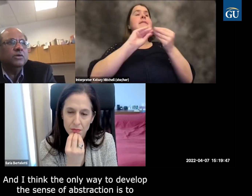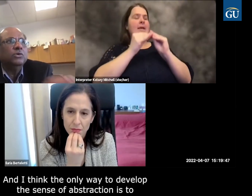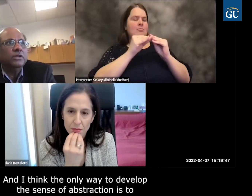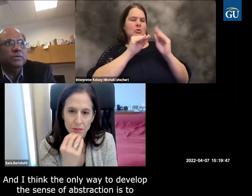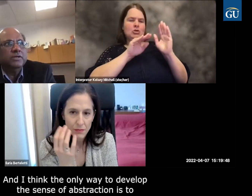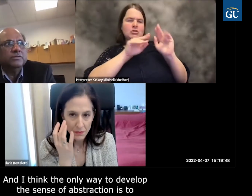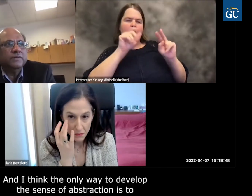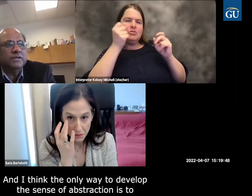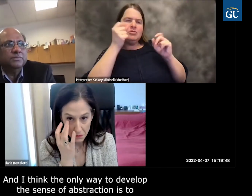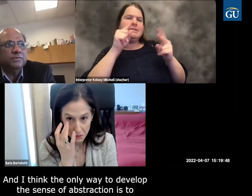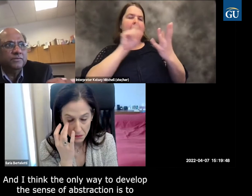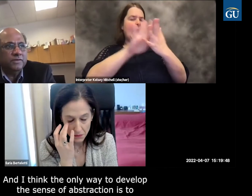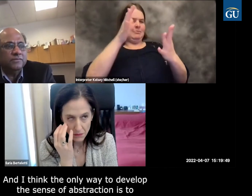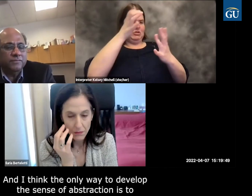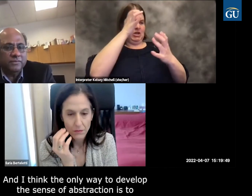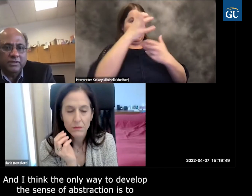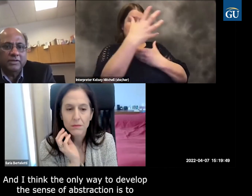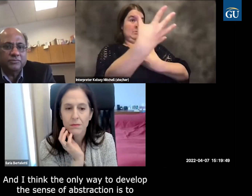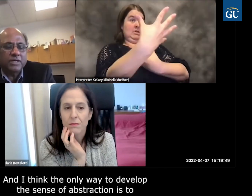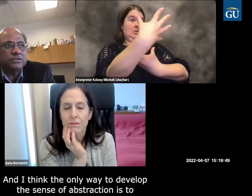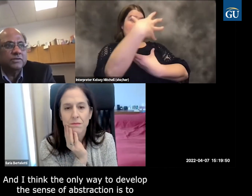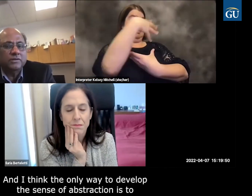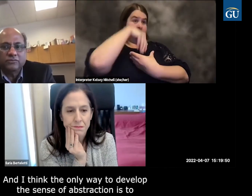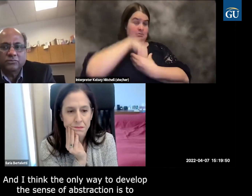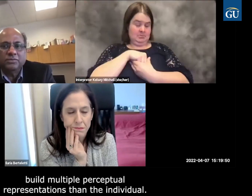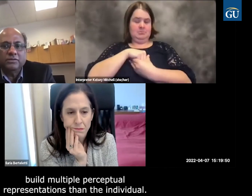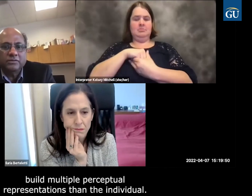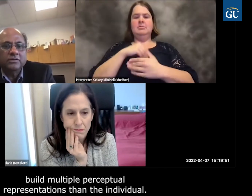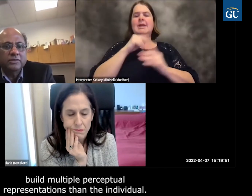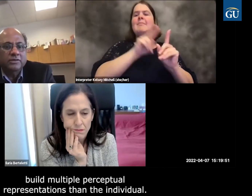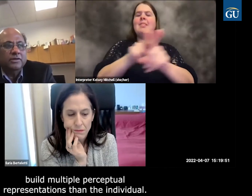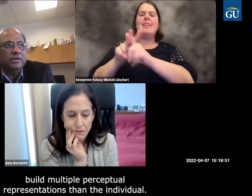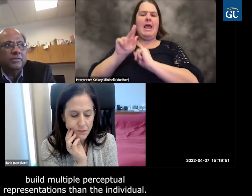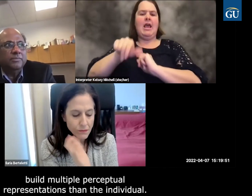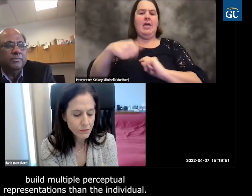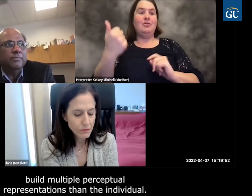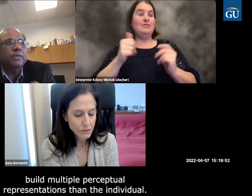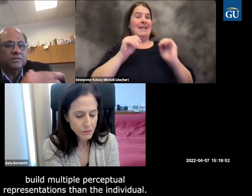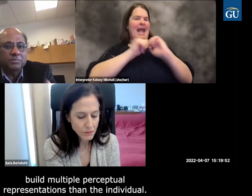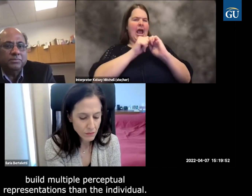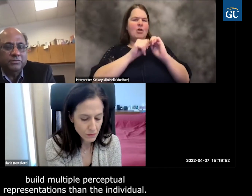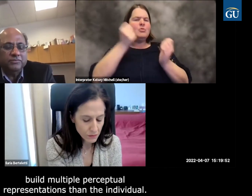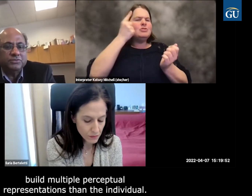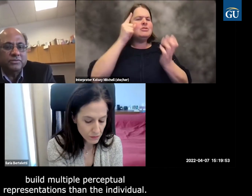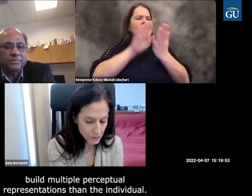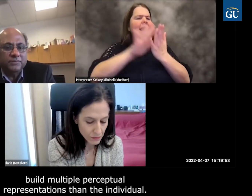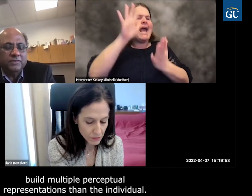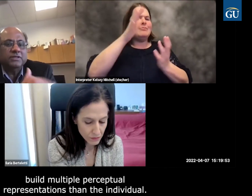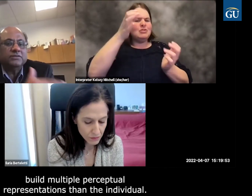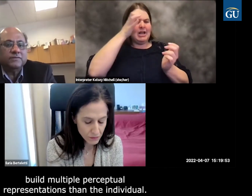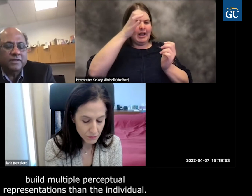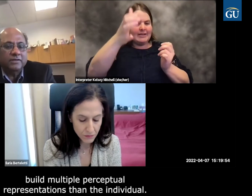only way to develop the sense of abstraction is to build